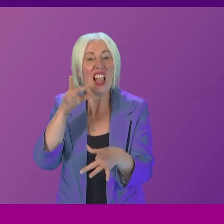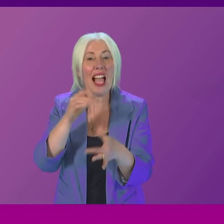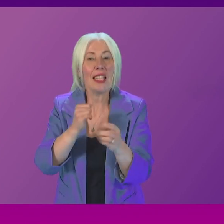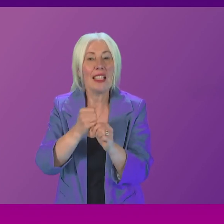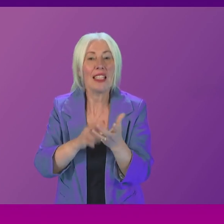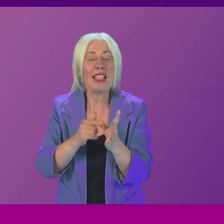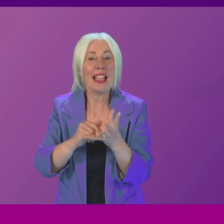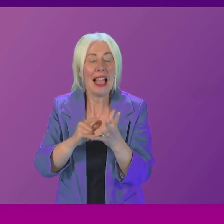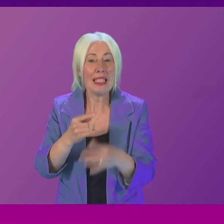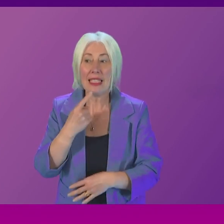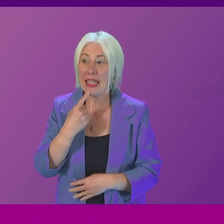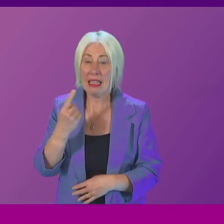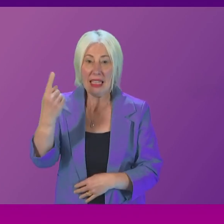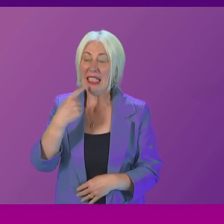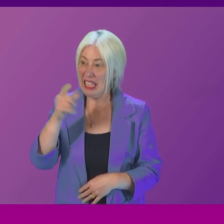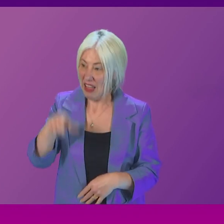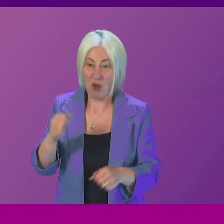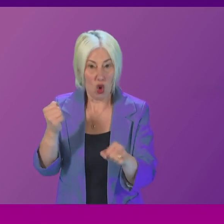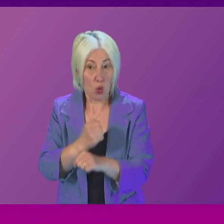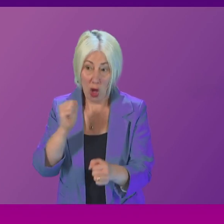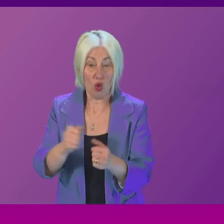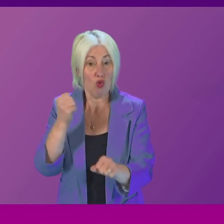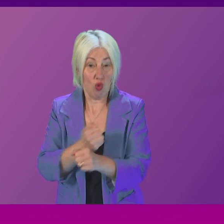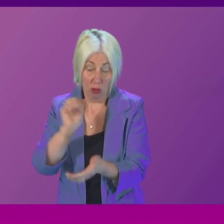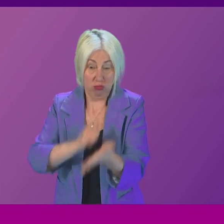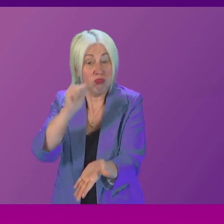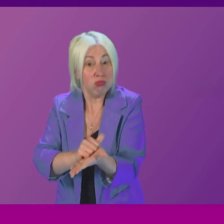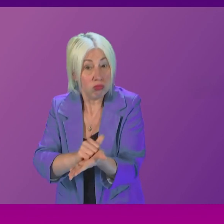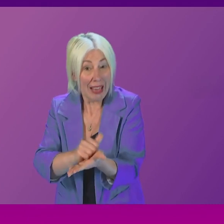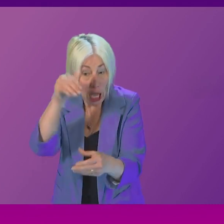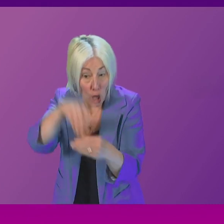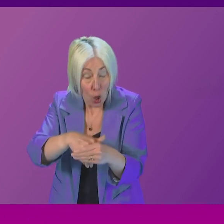“If you are going to do something, do it properly ... include glass.”